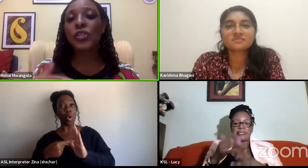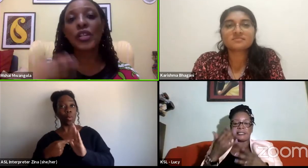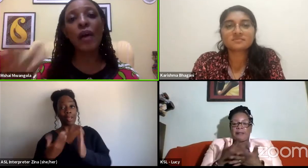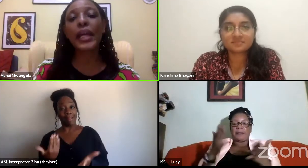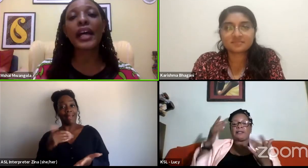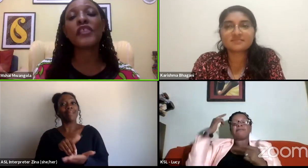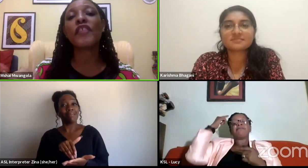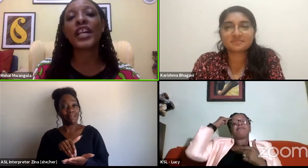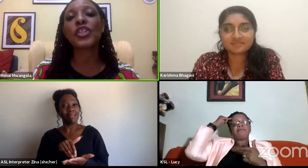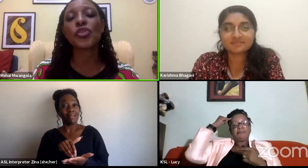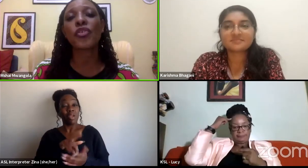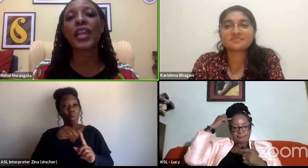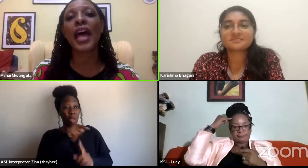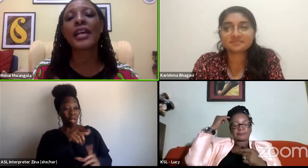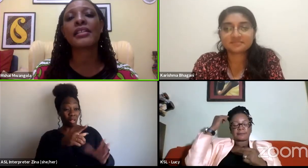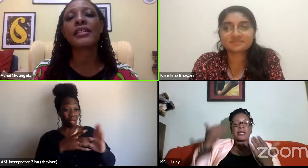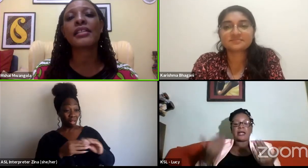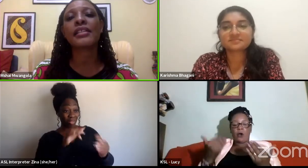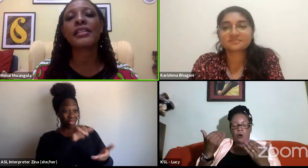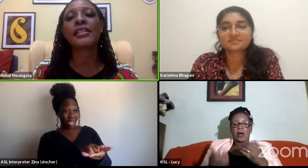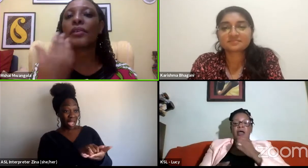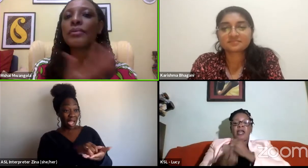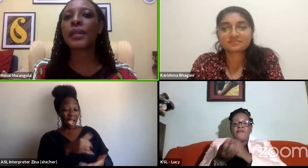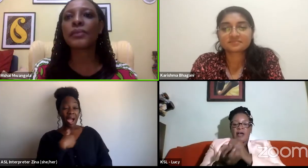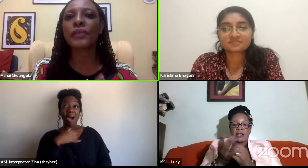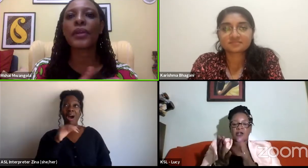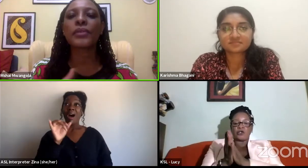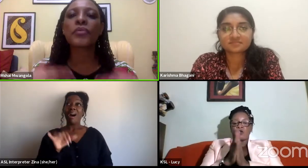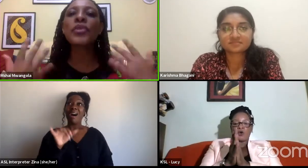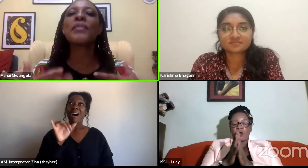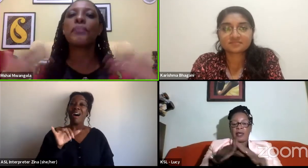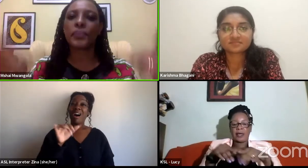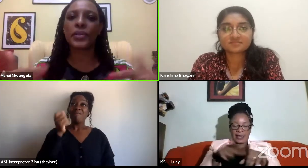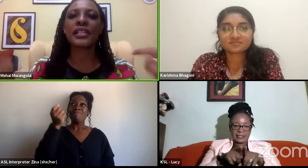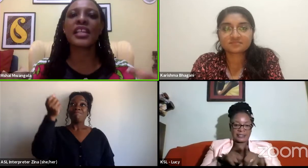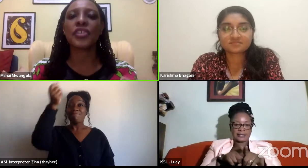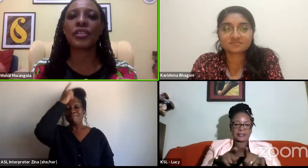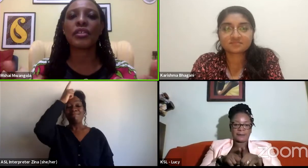So now I define story as the representation